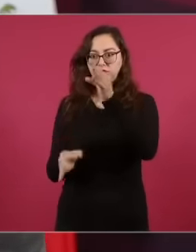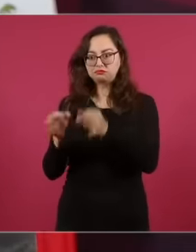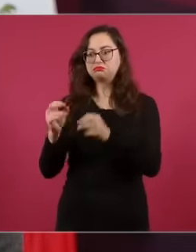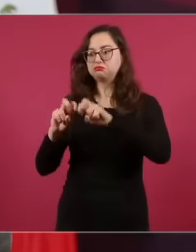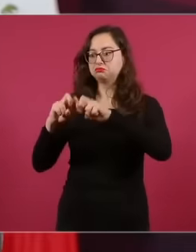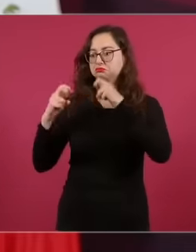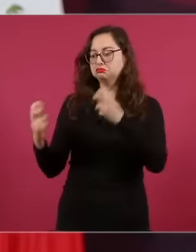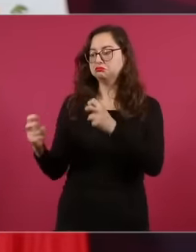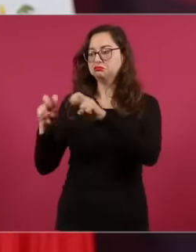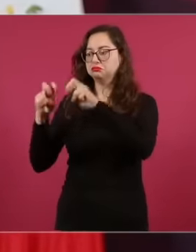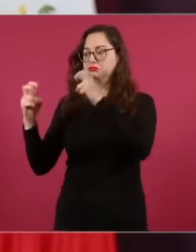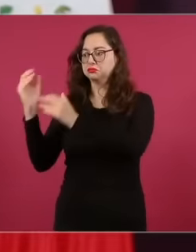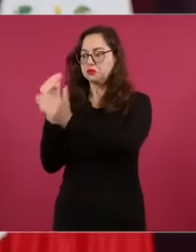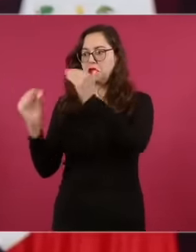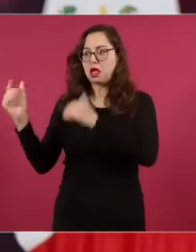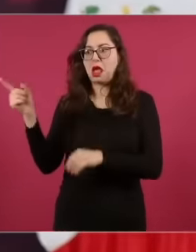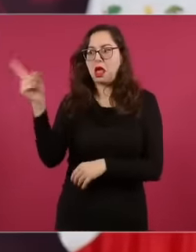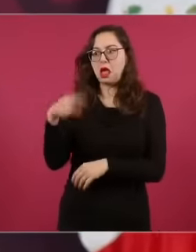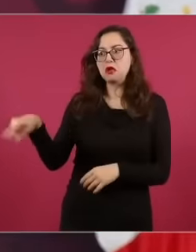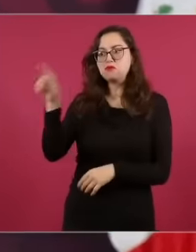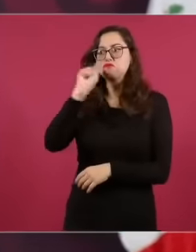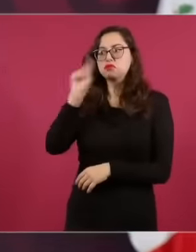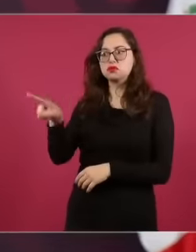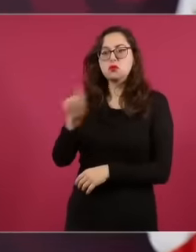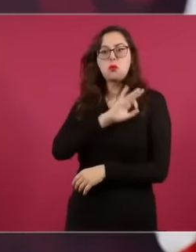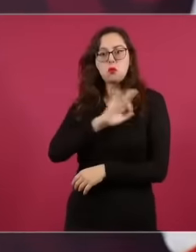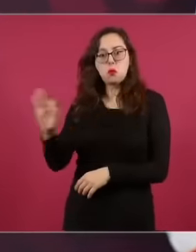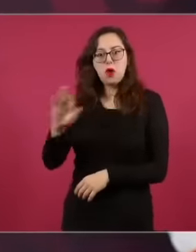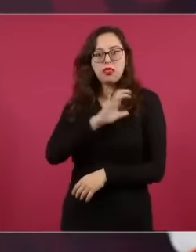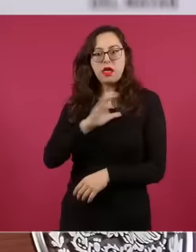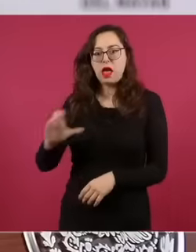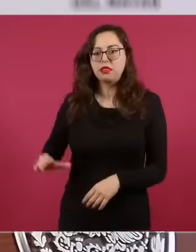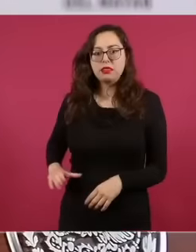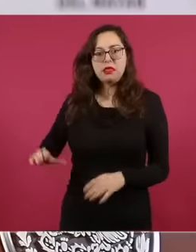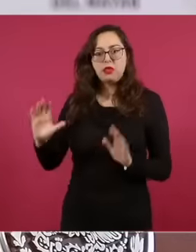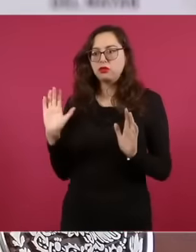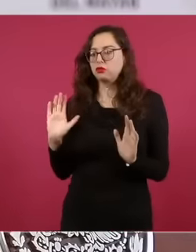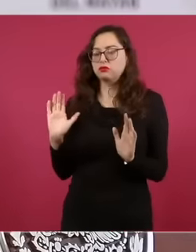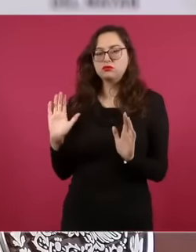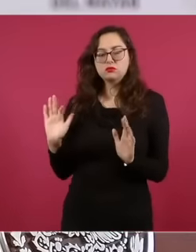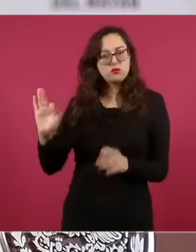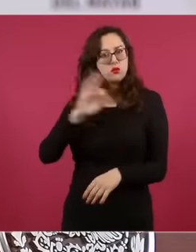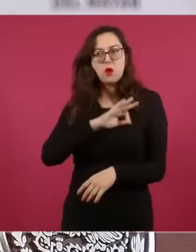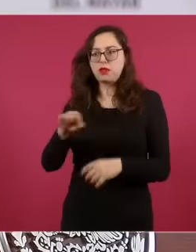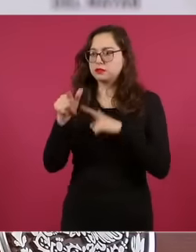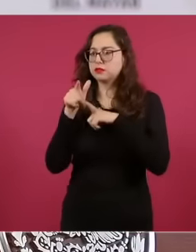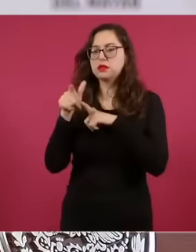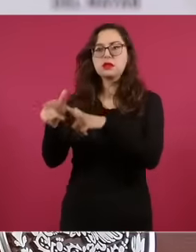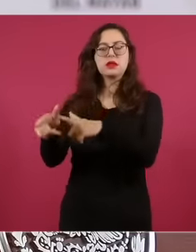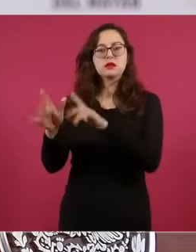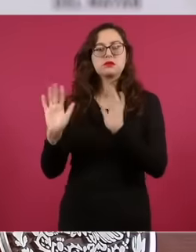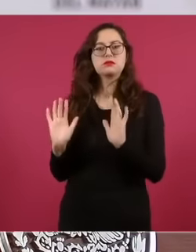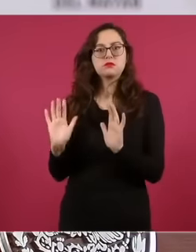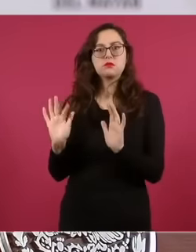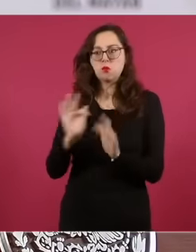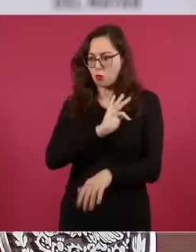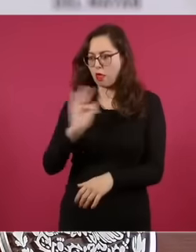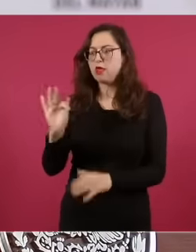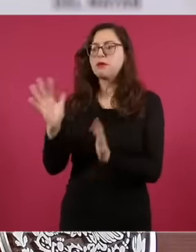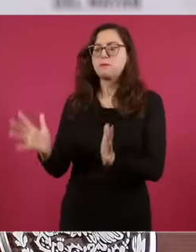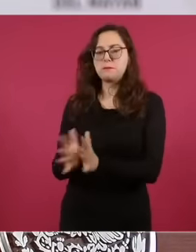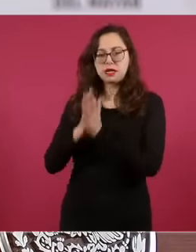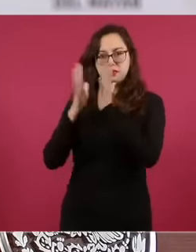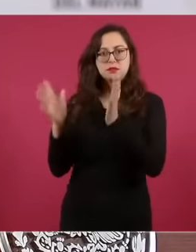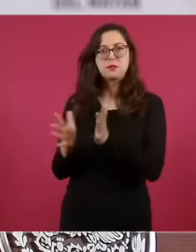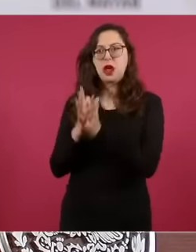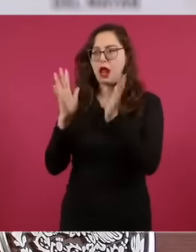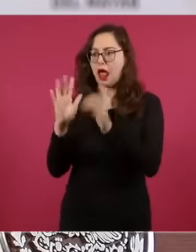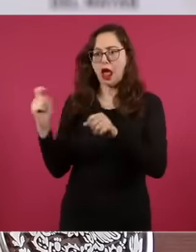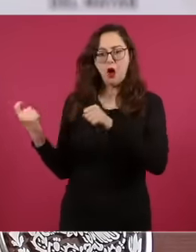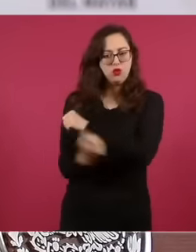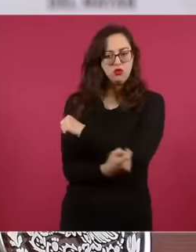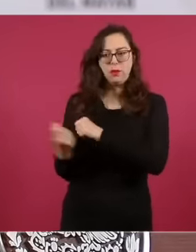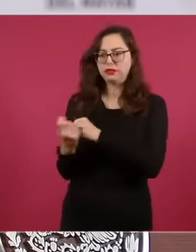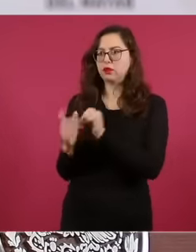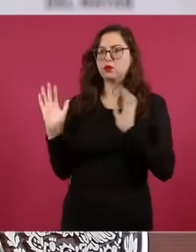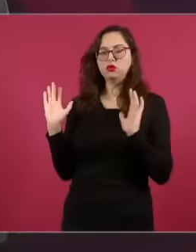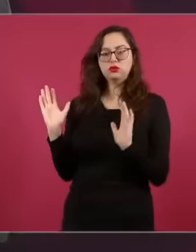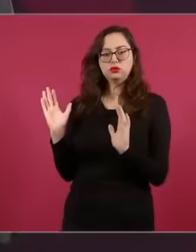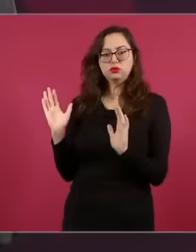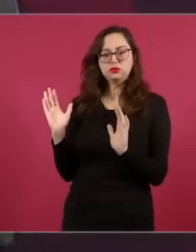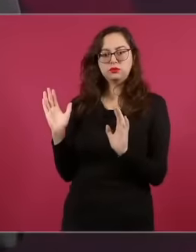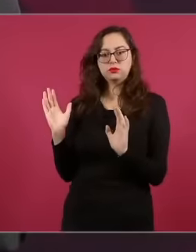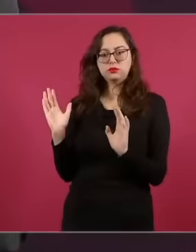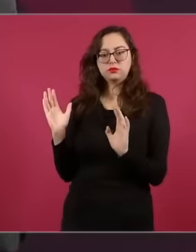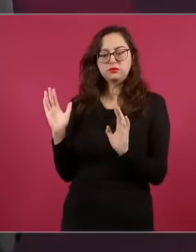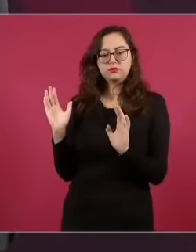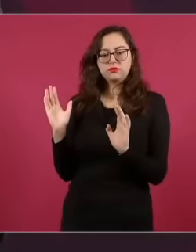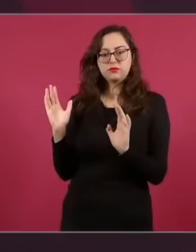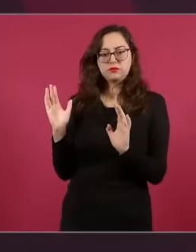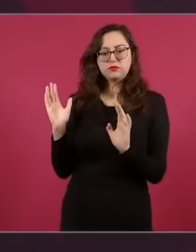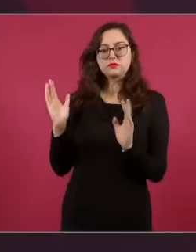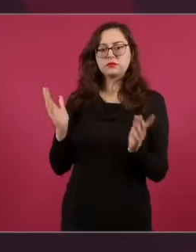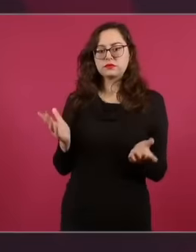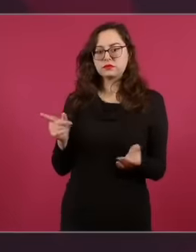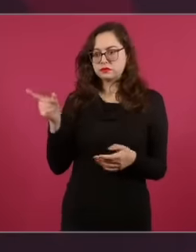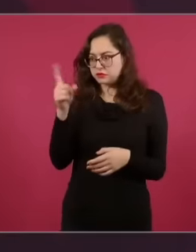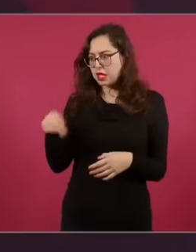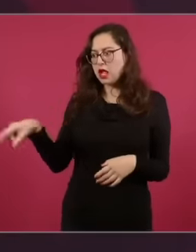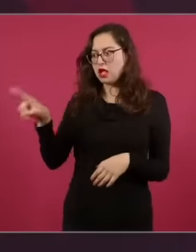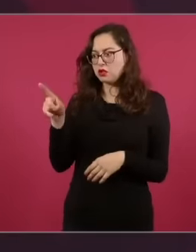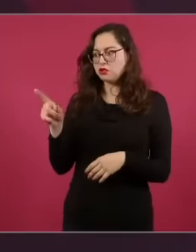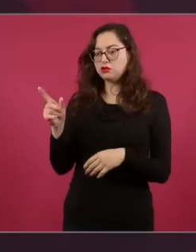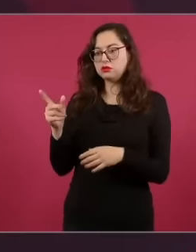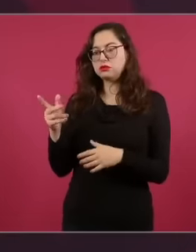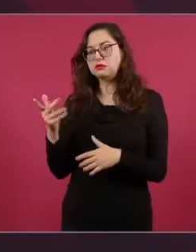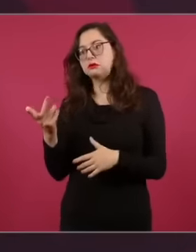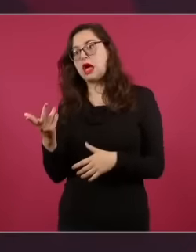be candidates, the same as the magistrates and the ministers. They have their place